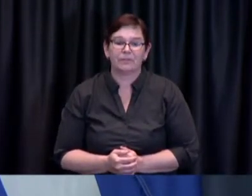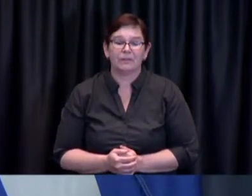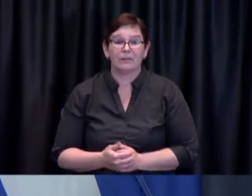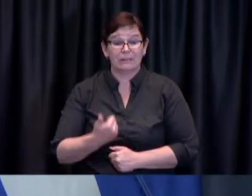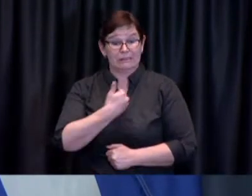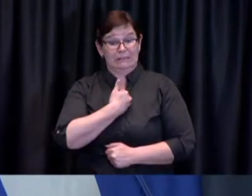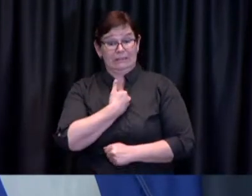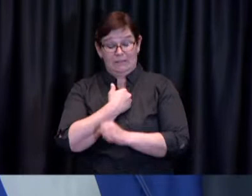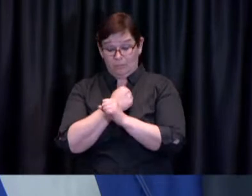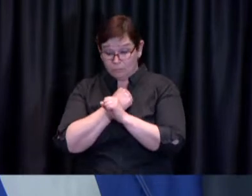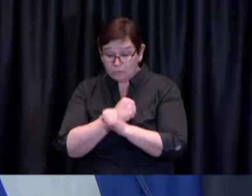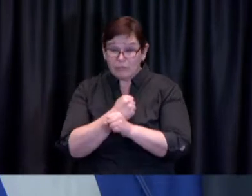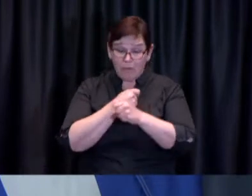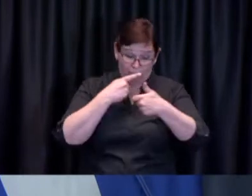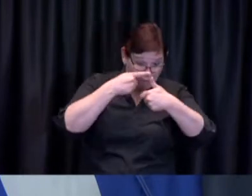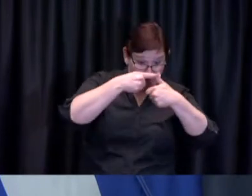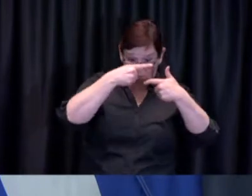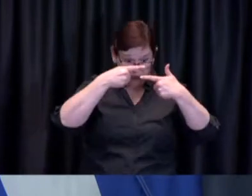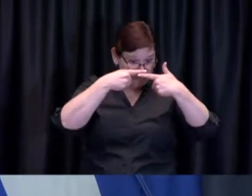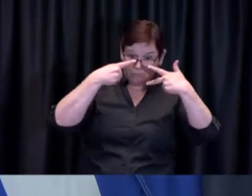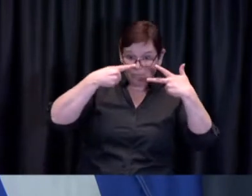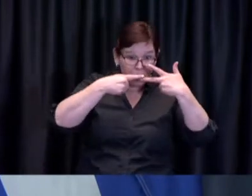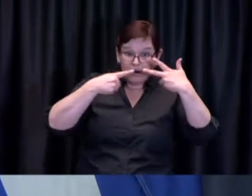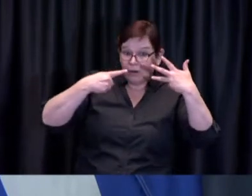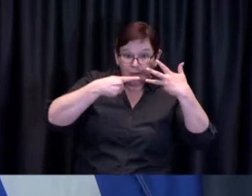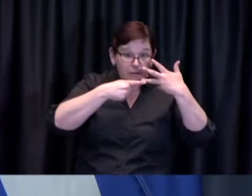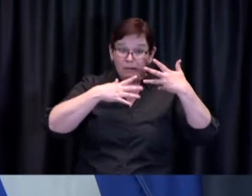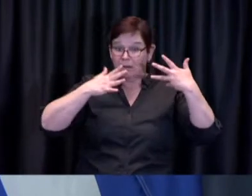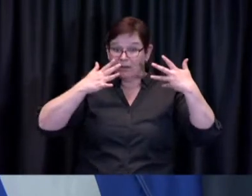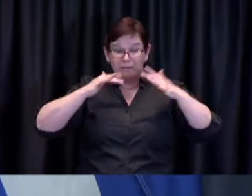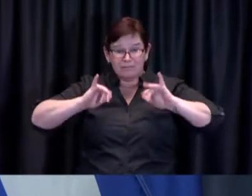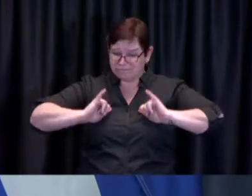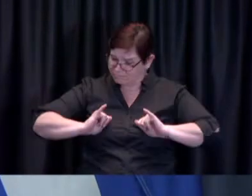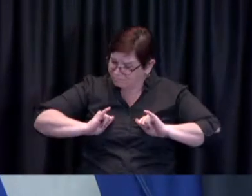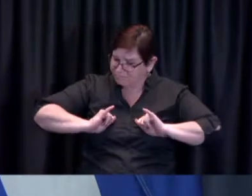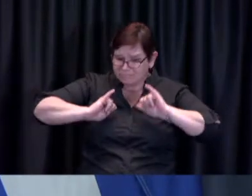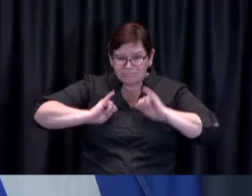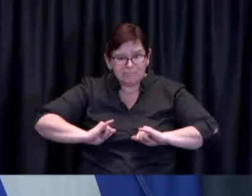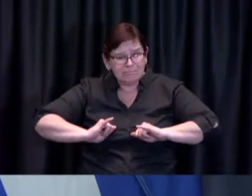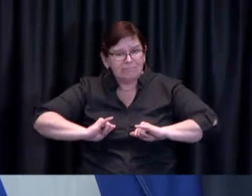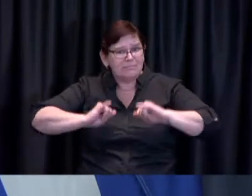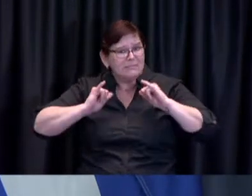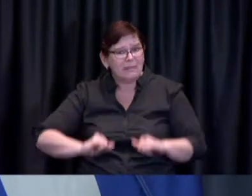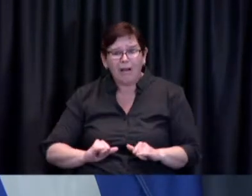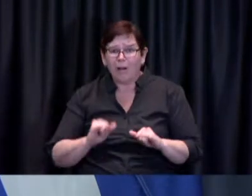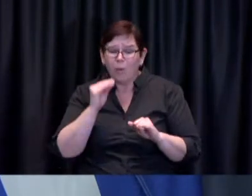sticking to home and as close to home as much as possible so you know I encourage people to